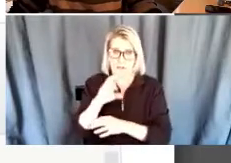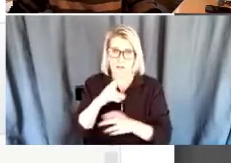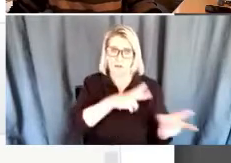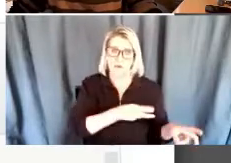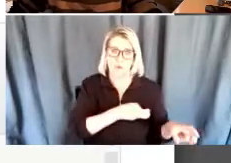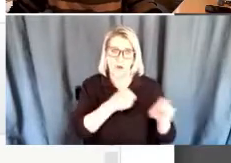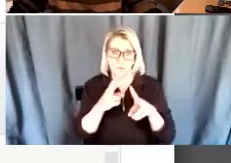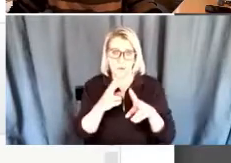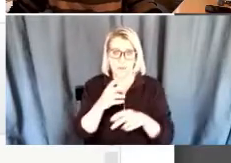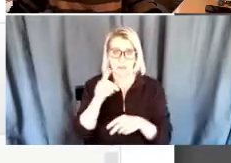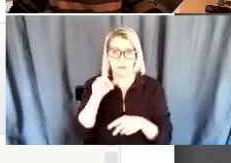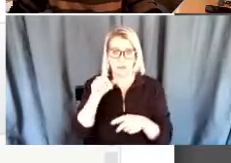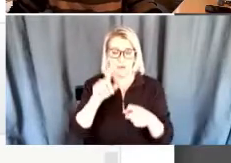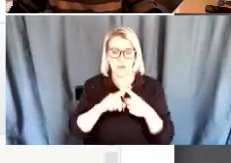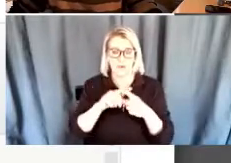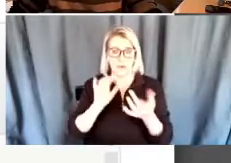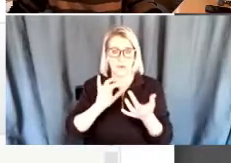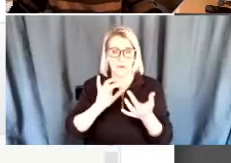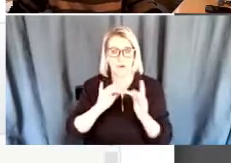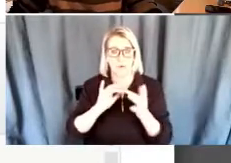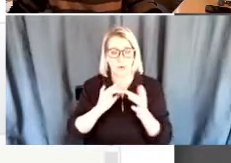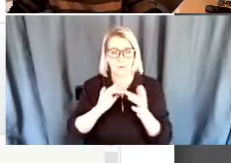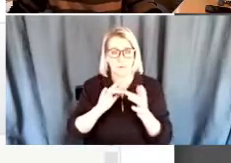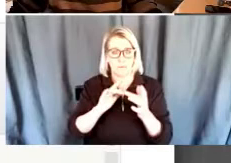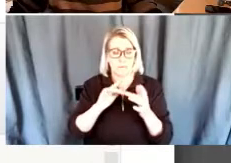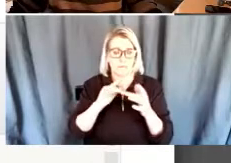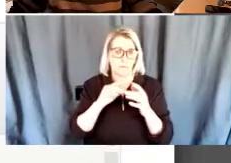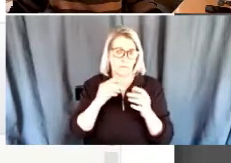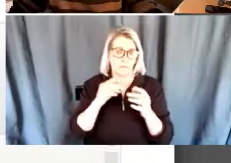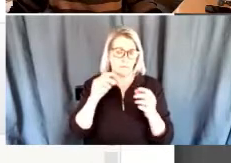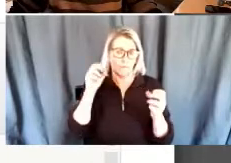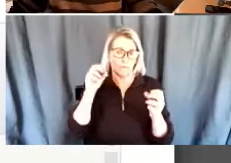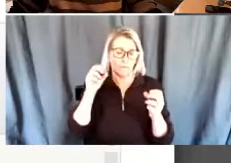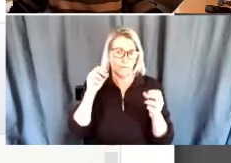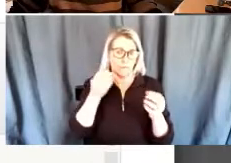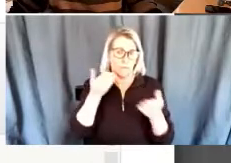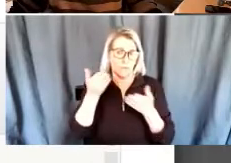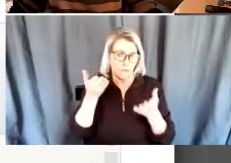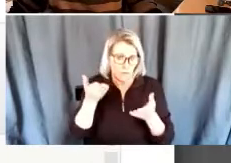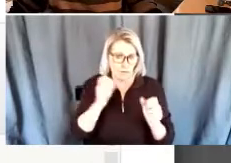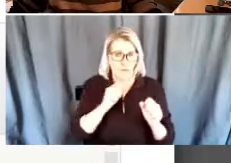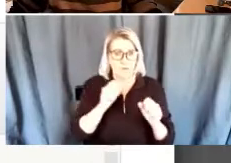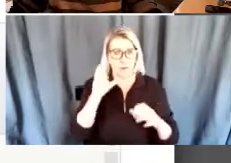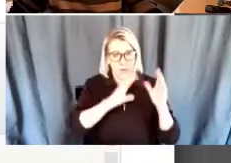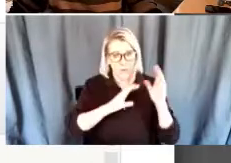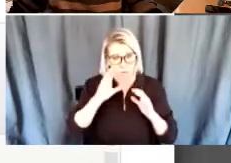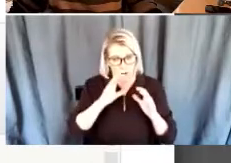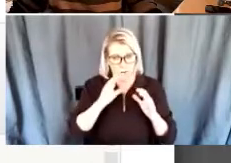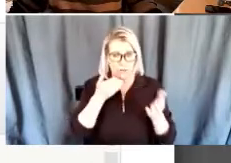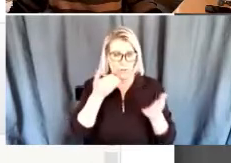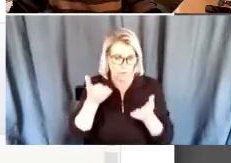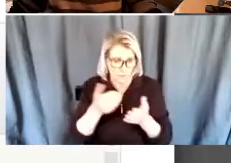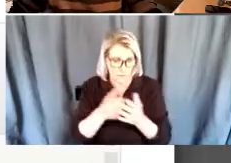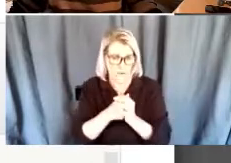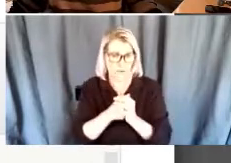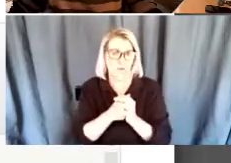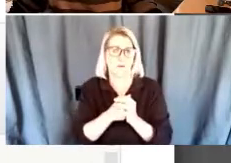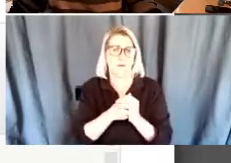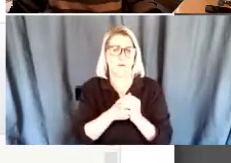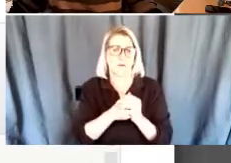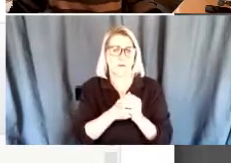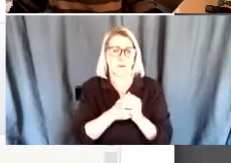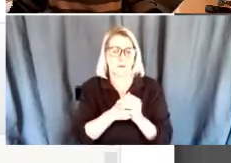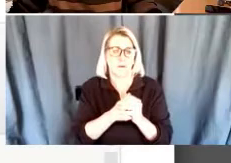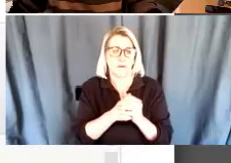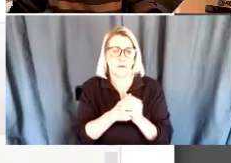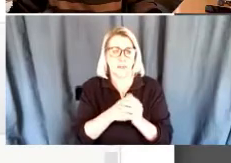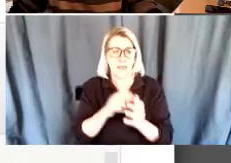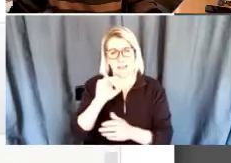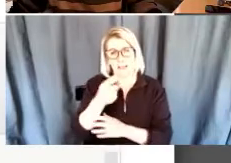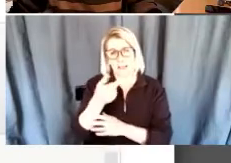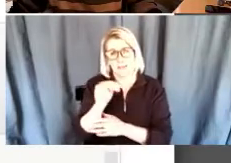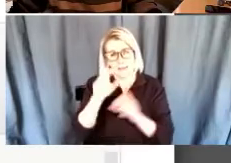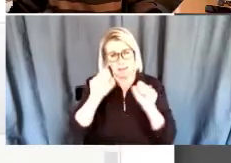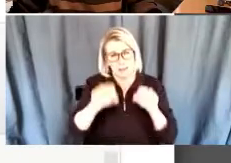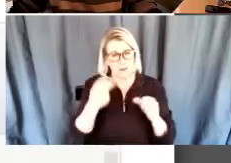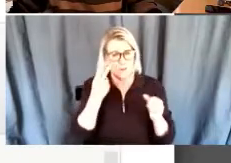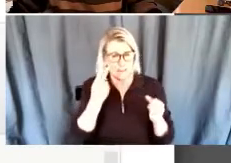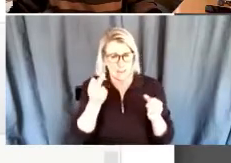Web server. To do that you click BROWSE SERVER. Nathan, can you see this pop-up window?